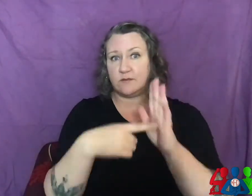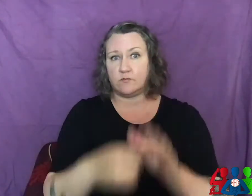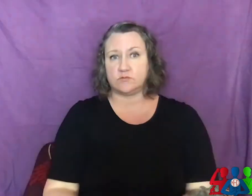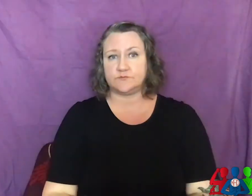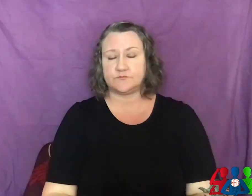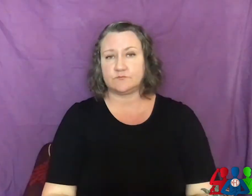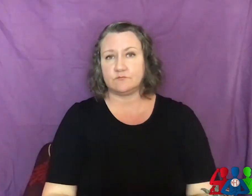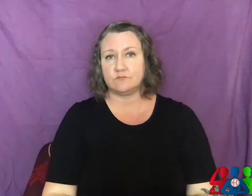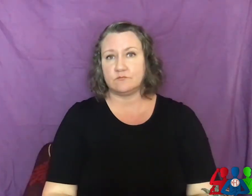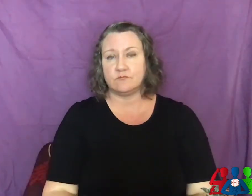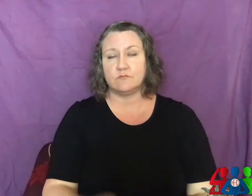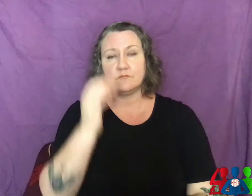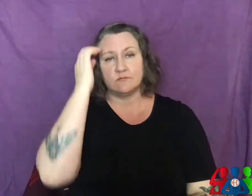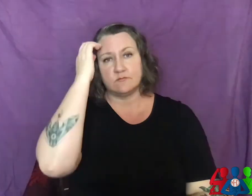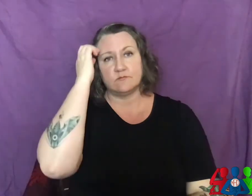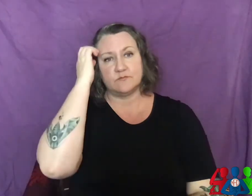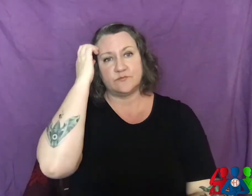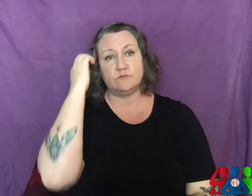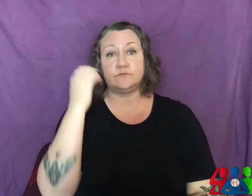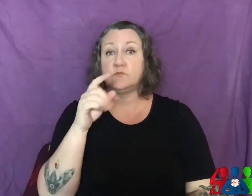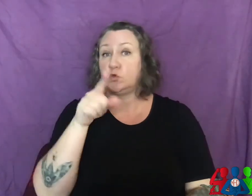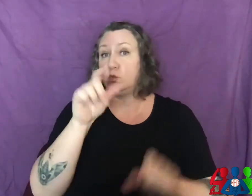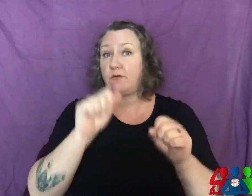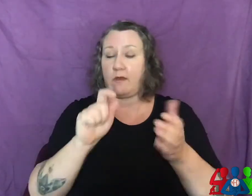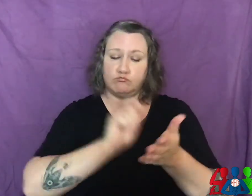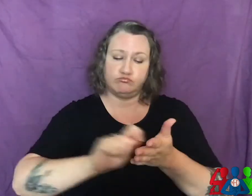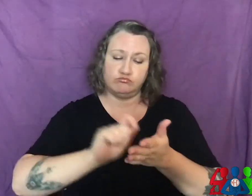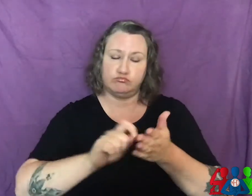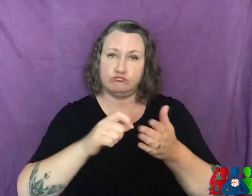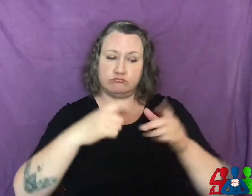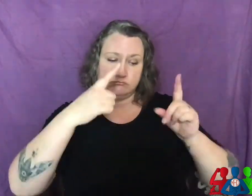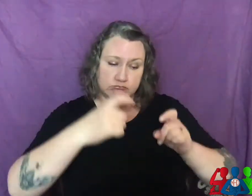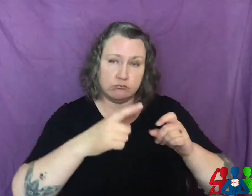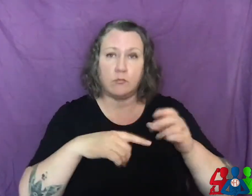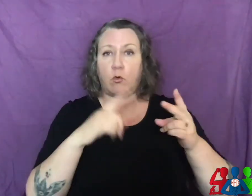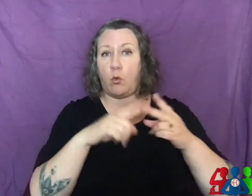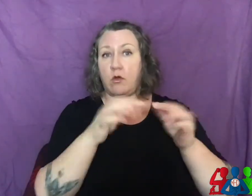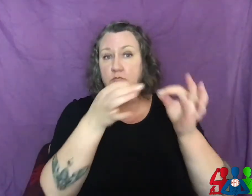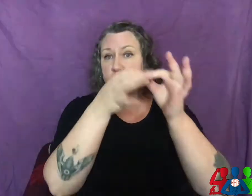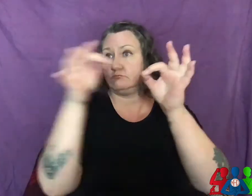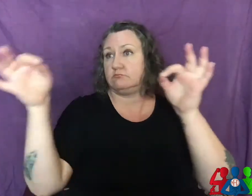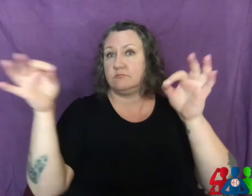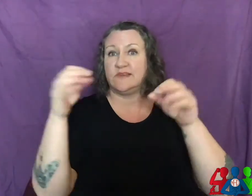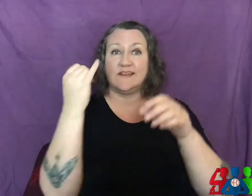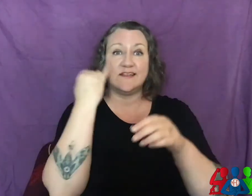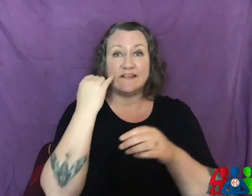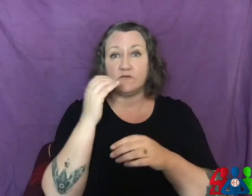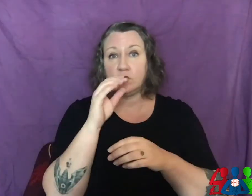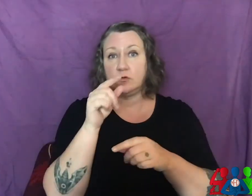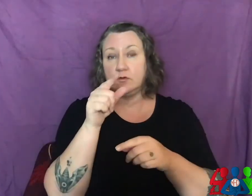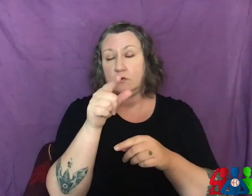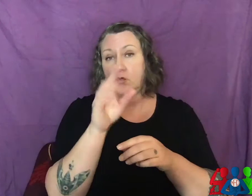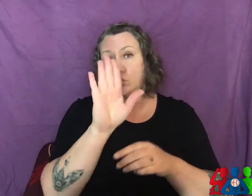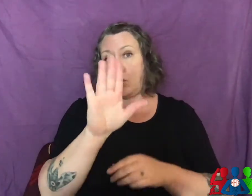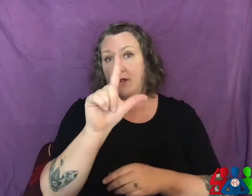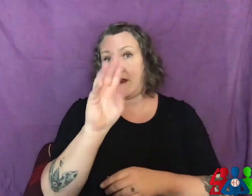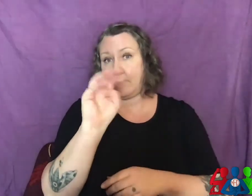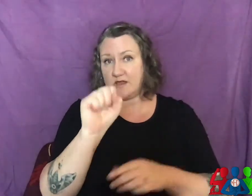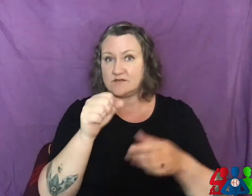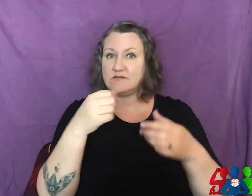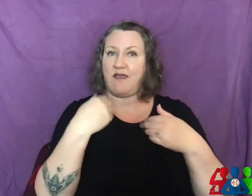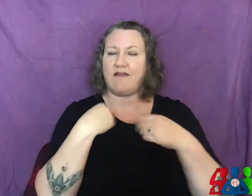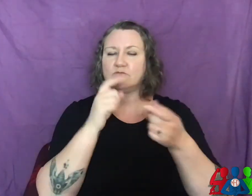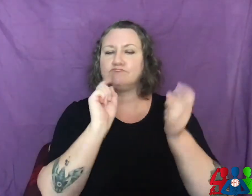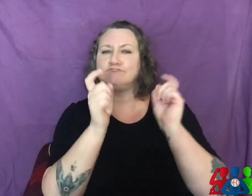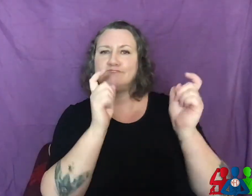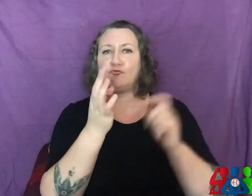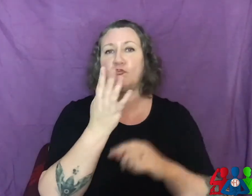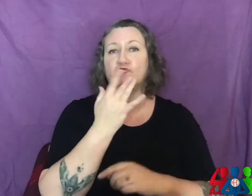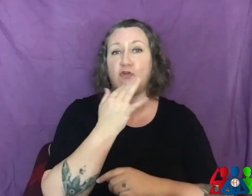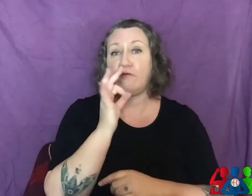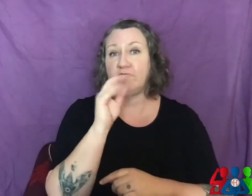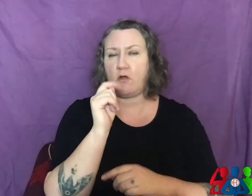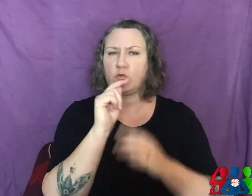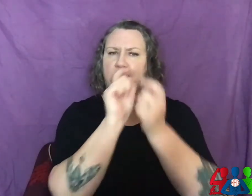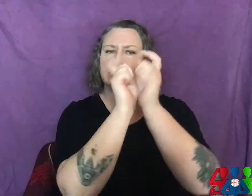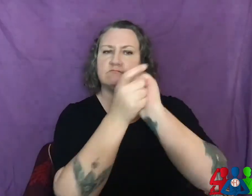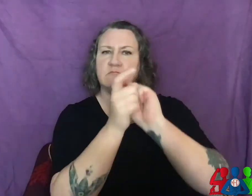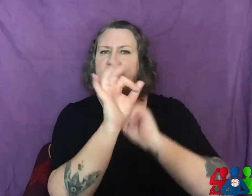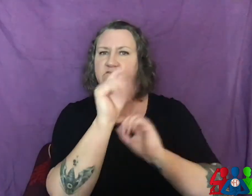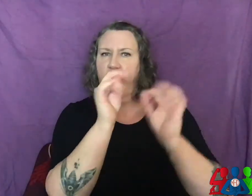pictures that provide examples. You can write, or if your LMS allows for it, you can change